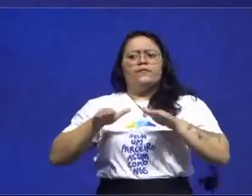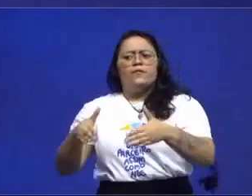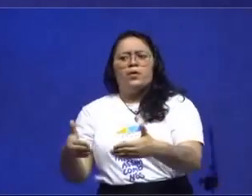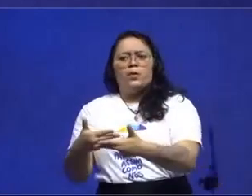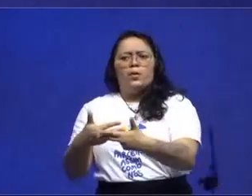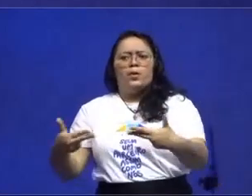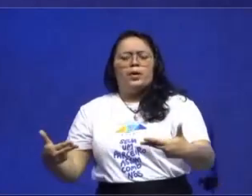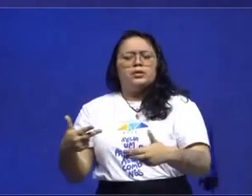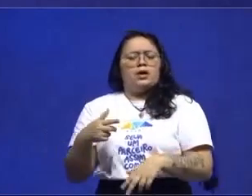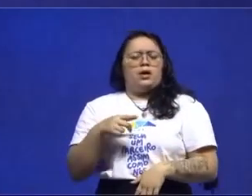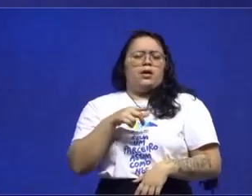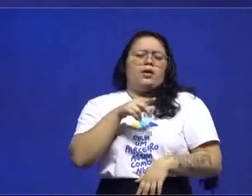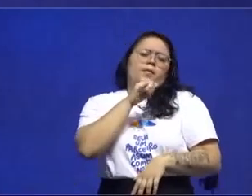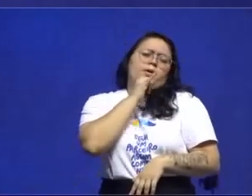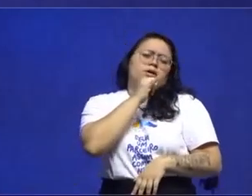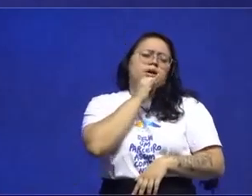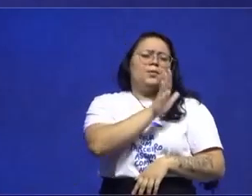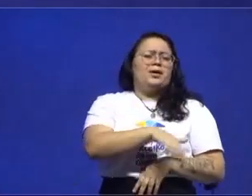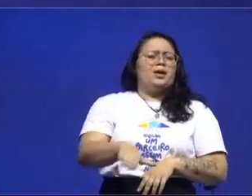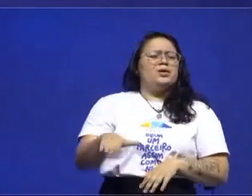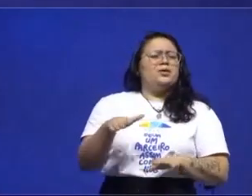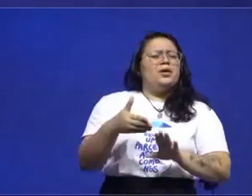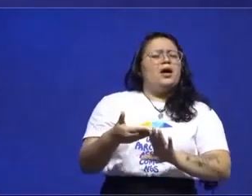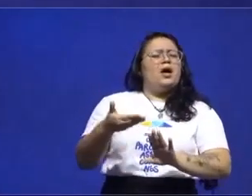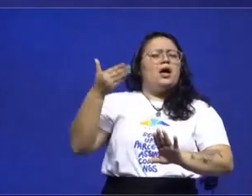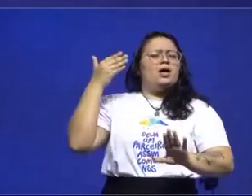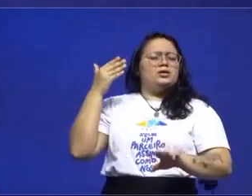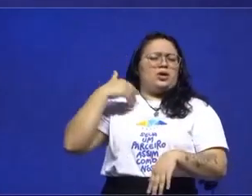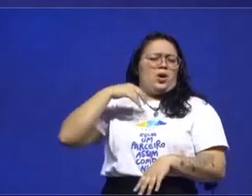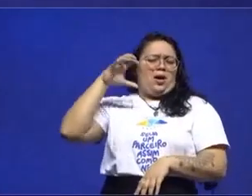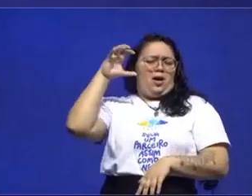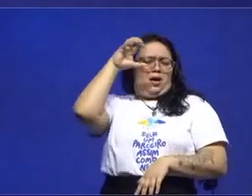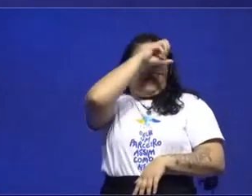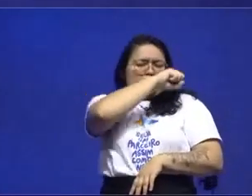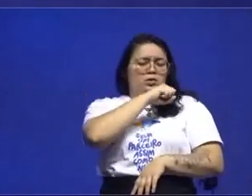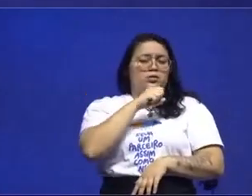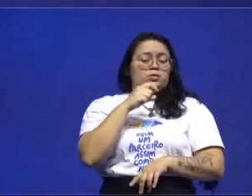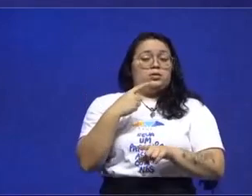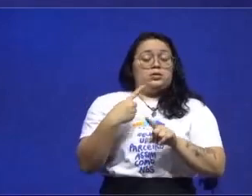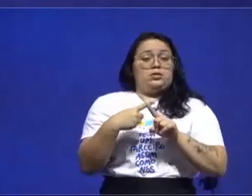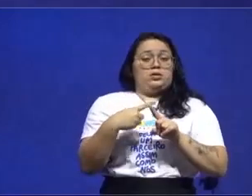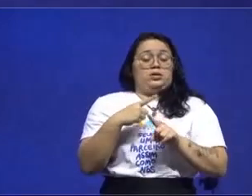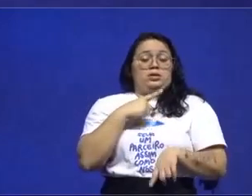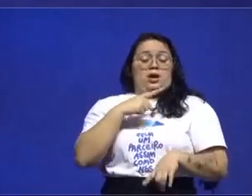one of the youngest children I saw who called my attention to the issue of autism, I'm